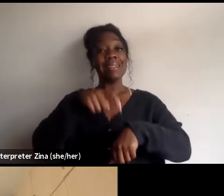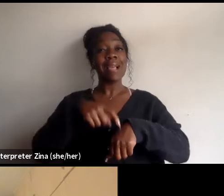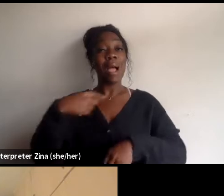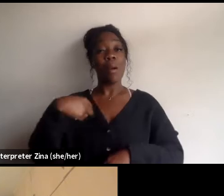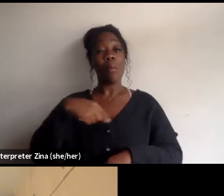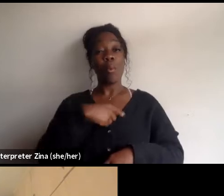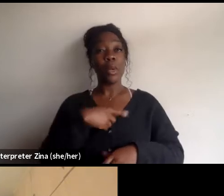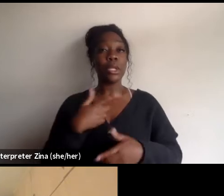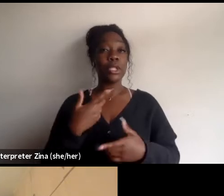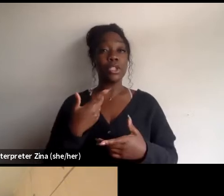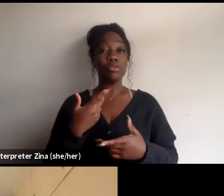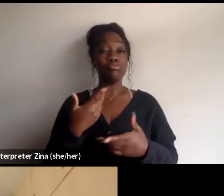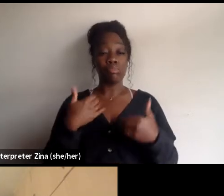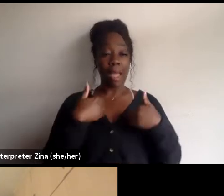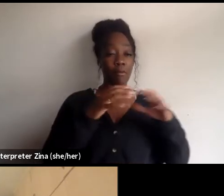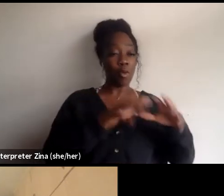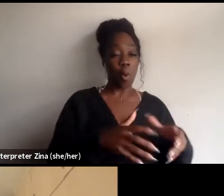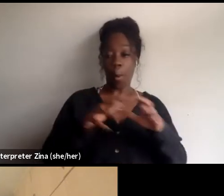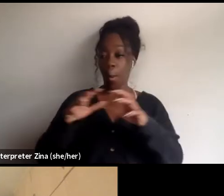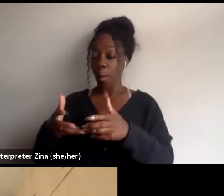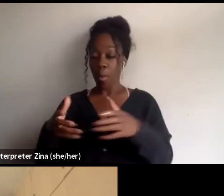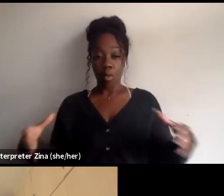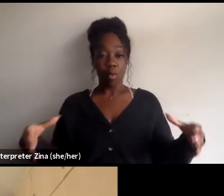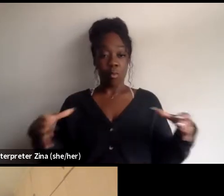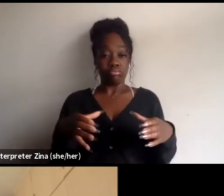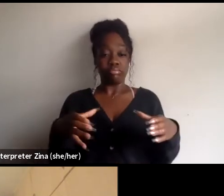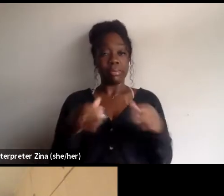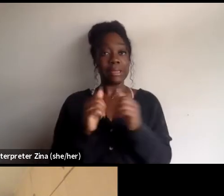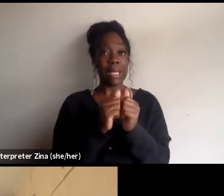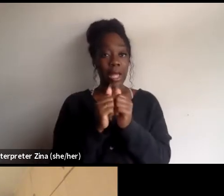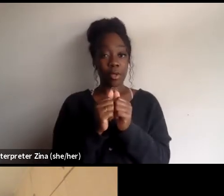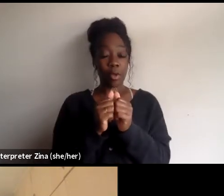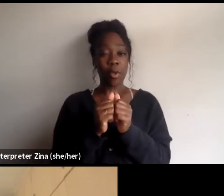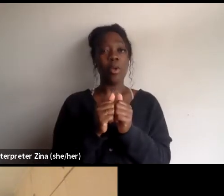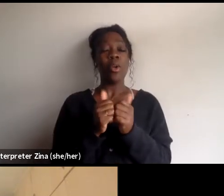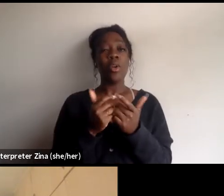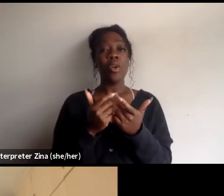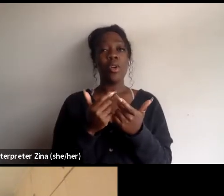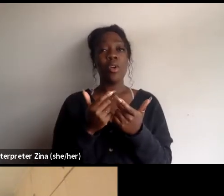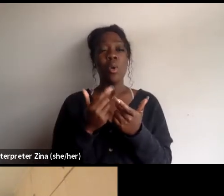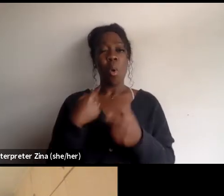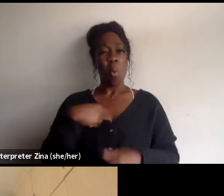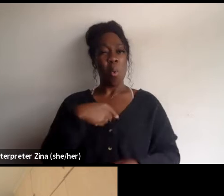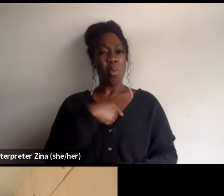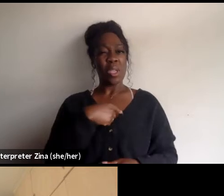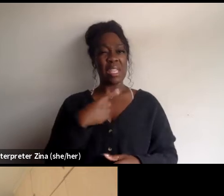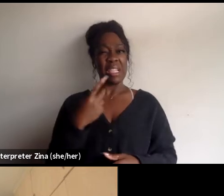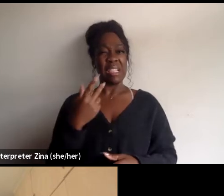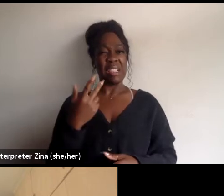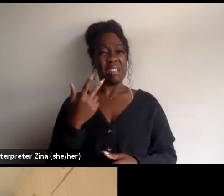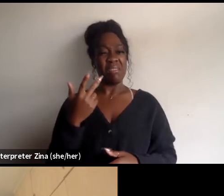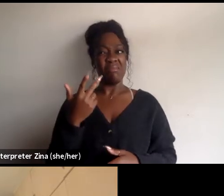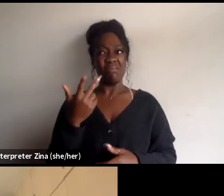what are you doing around the equality and diversity. People would always see us like the diversity police, oh God, here they come again.